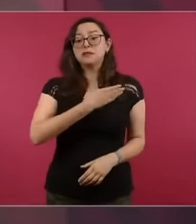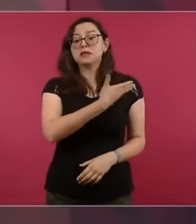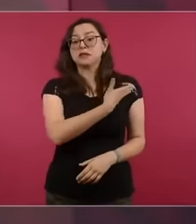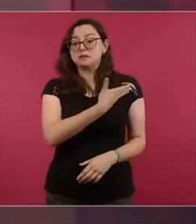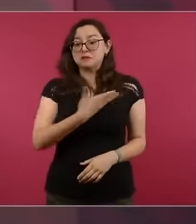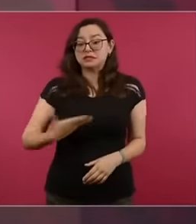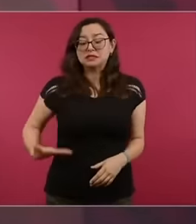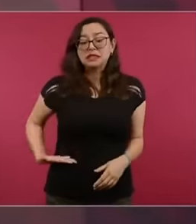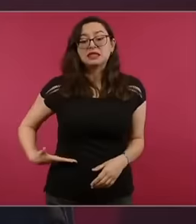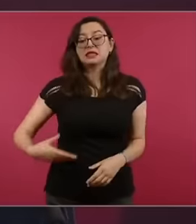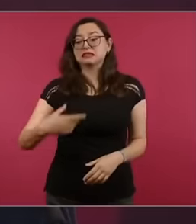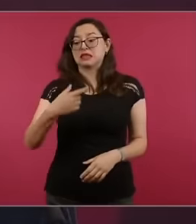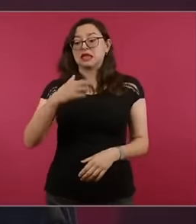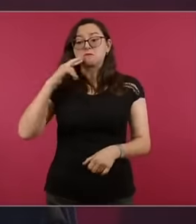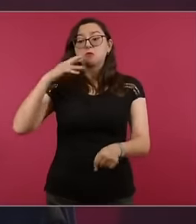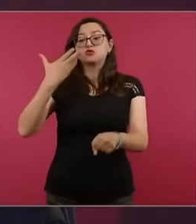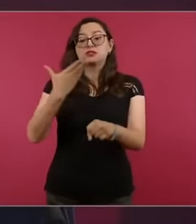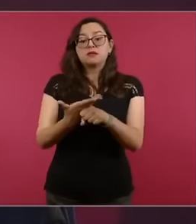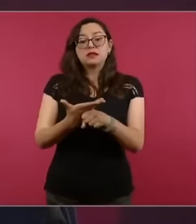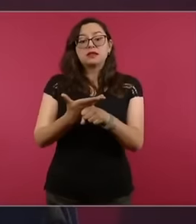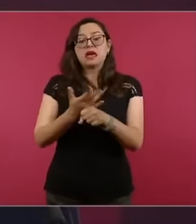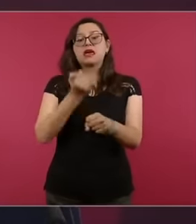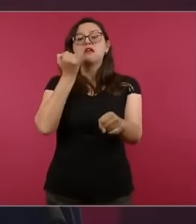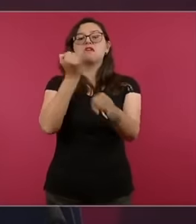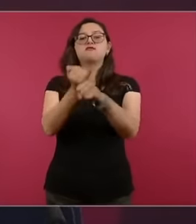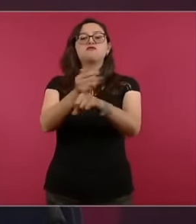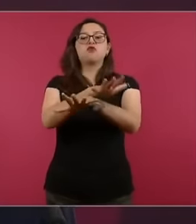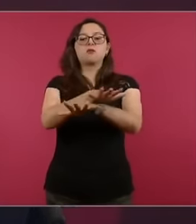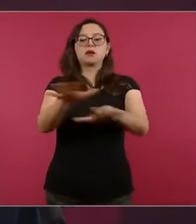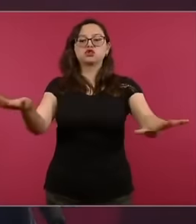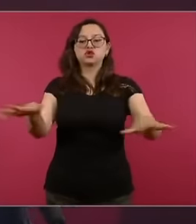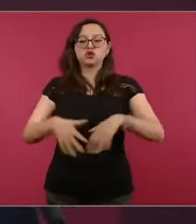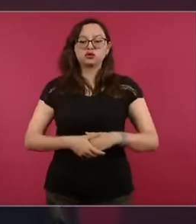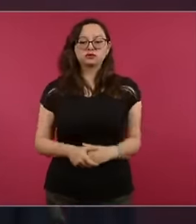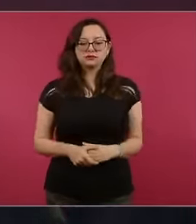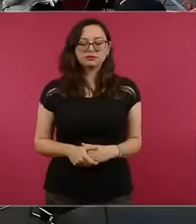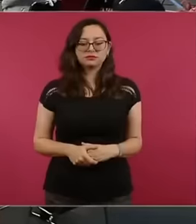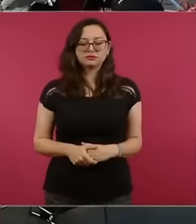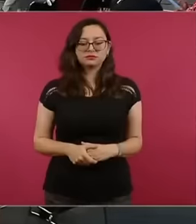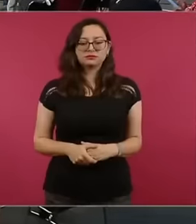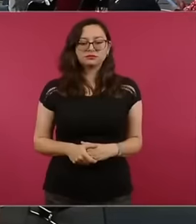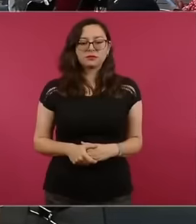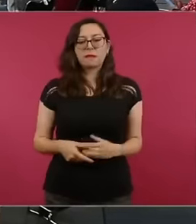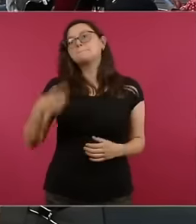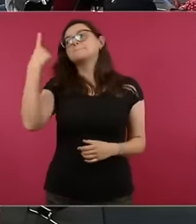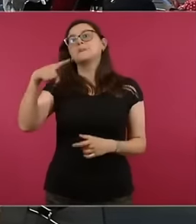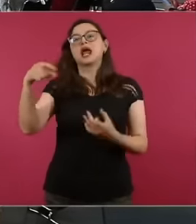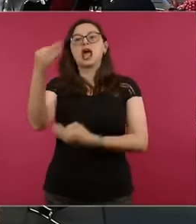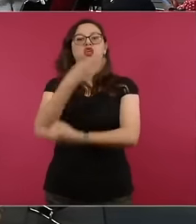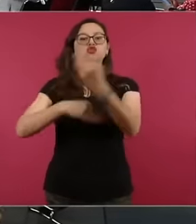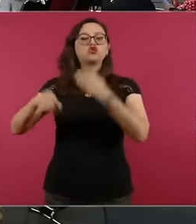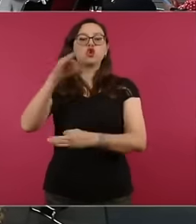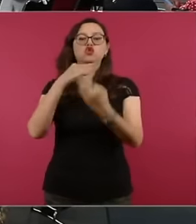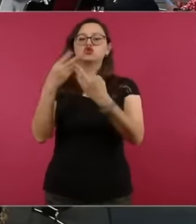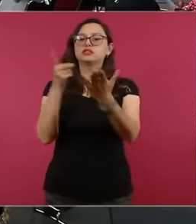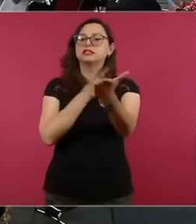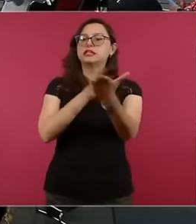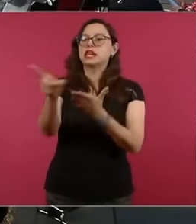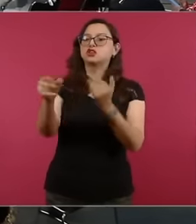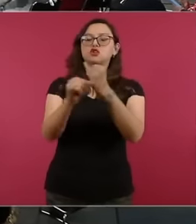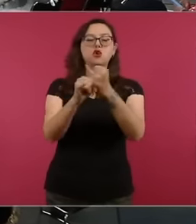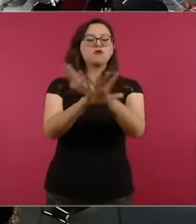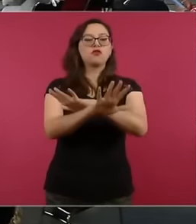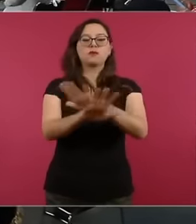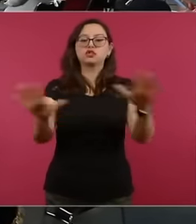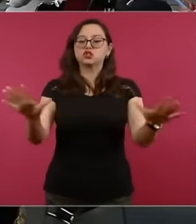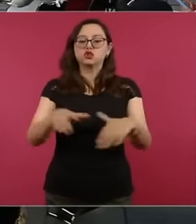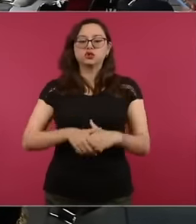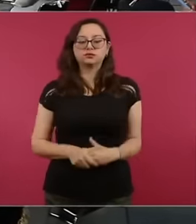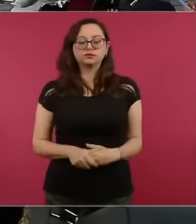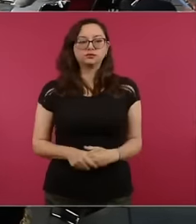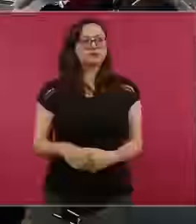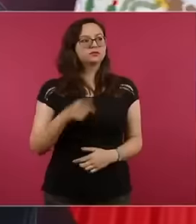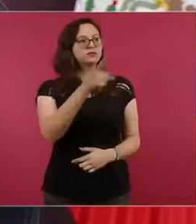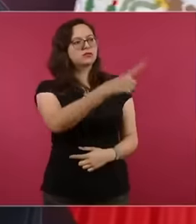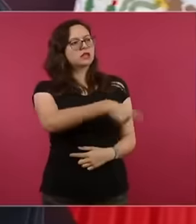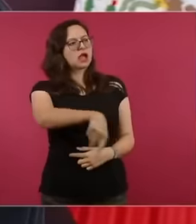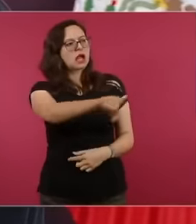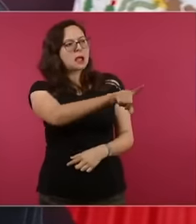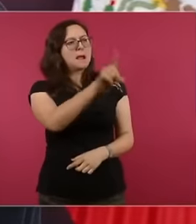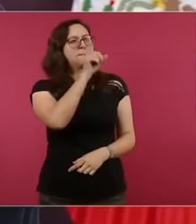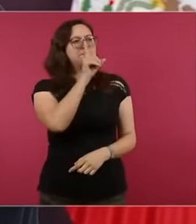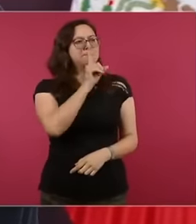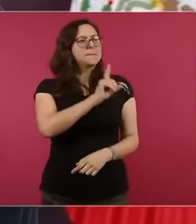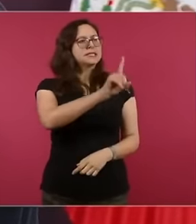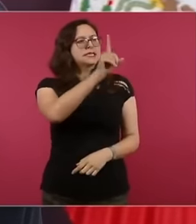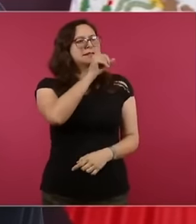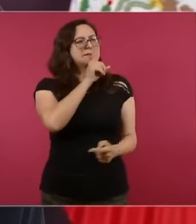information to everyone. So how can I stay silent if they are